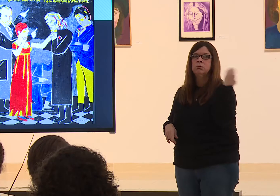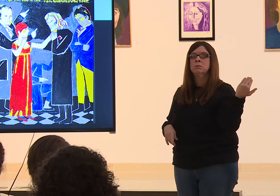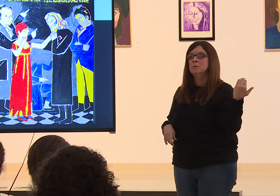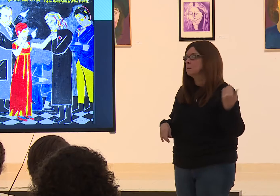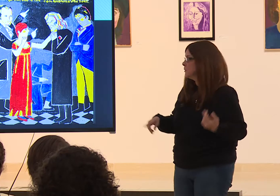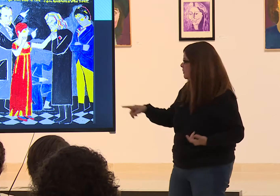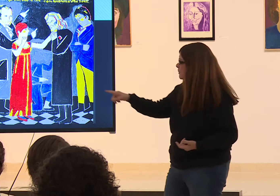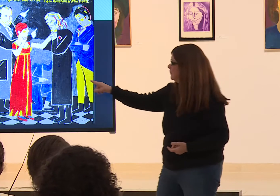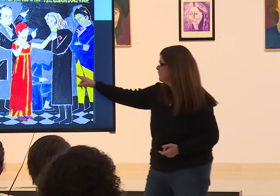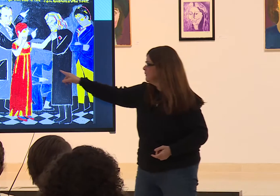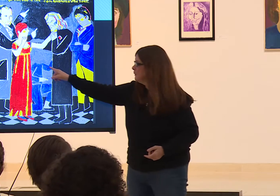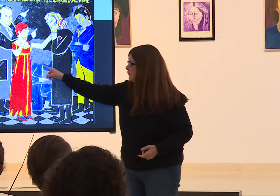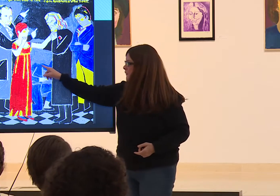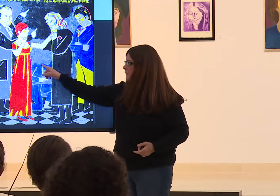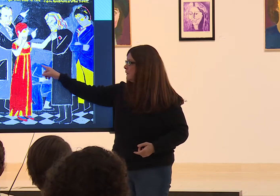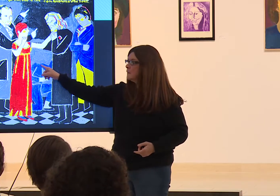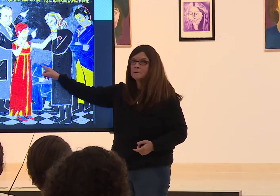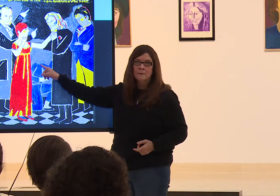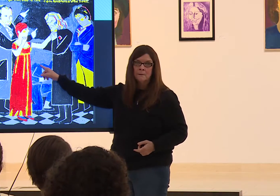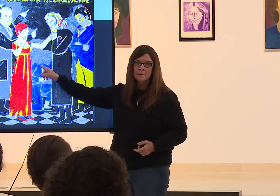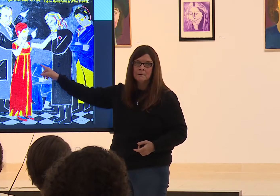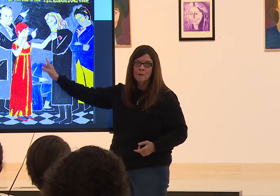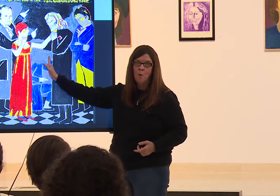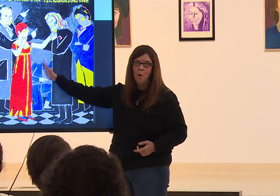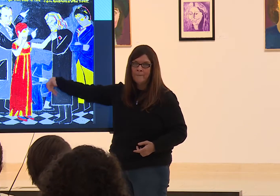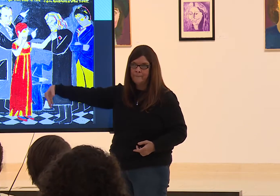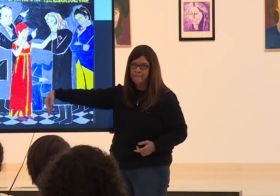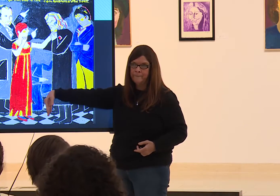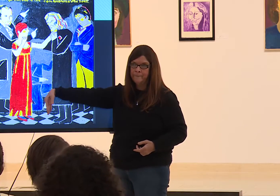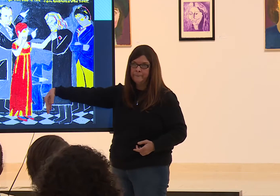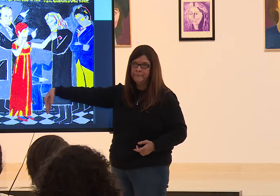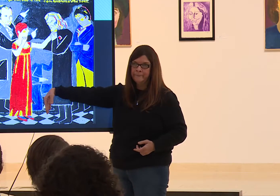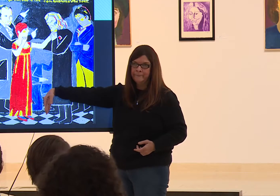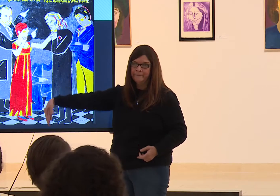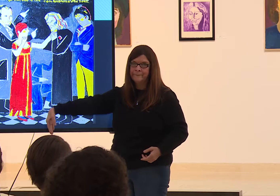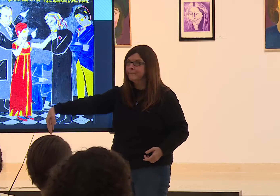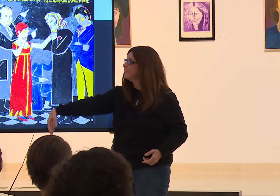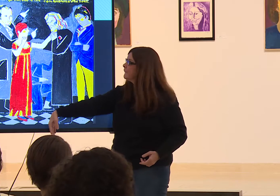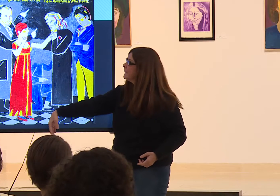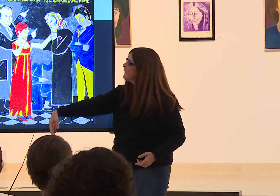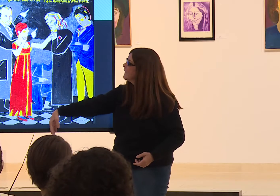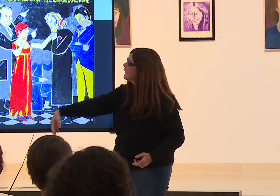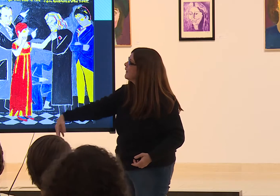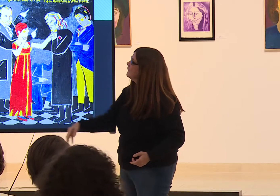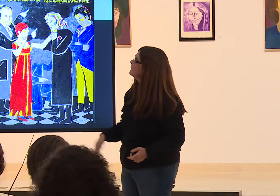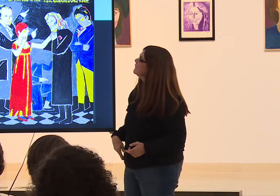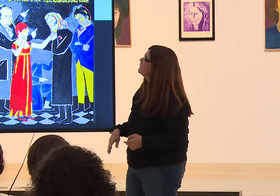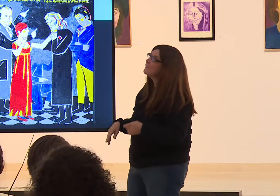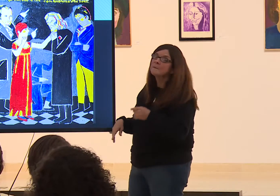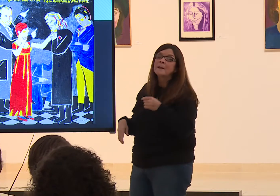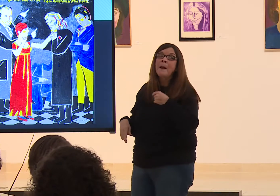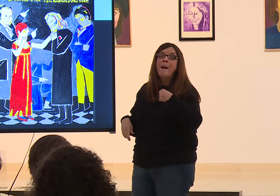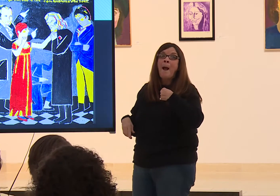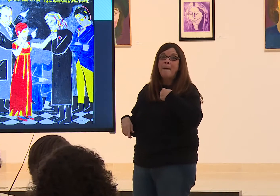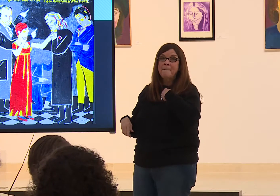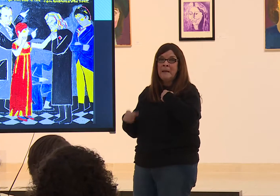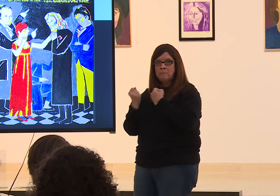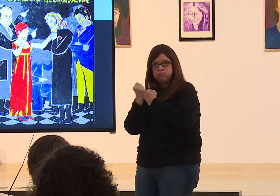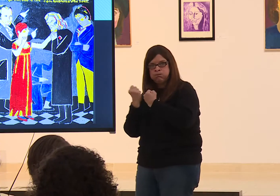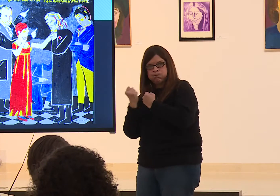So my idea was to actually just cut off his head--heh!-- but still have his body in the frame.